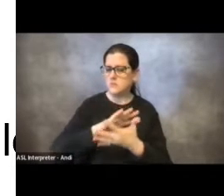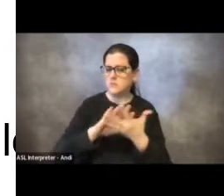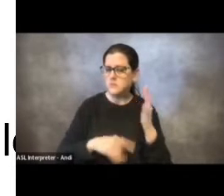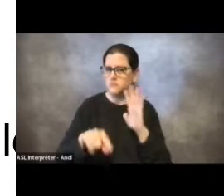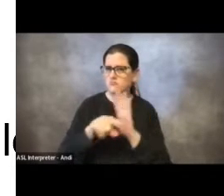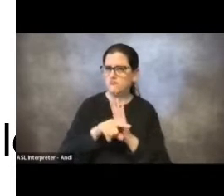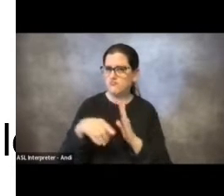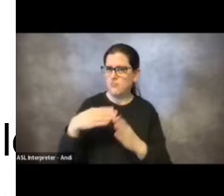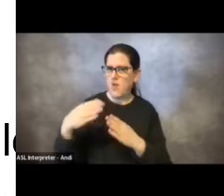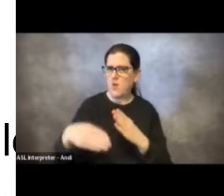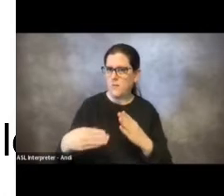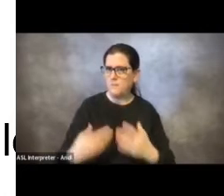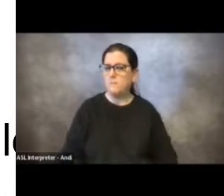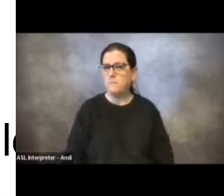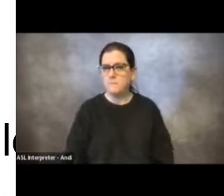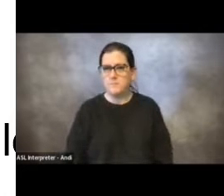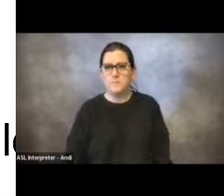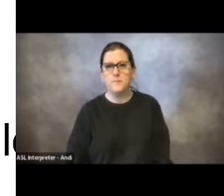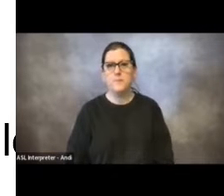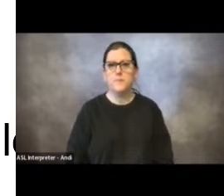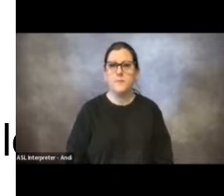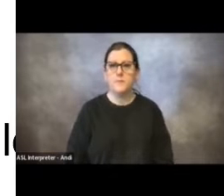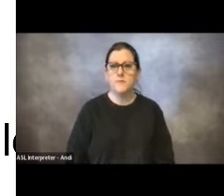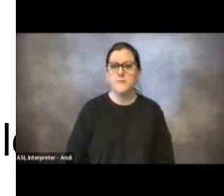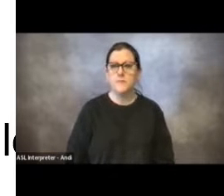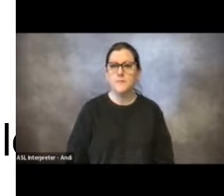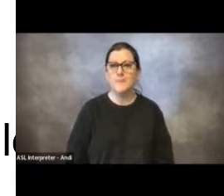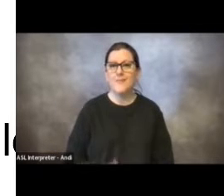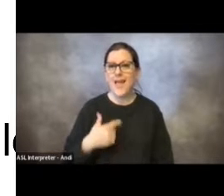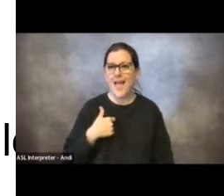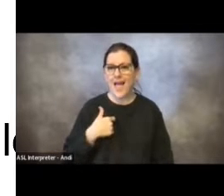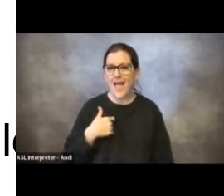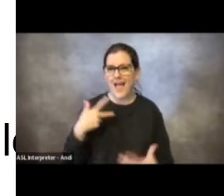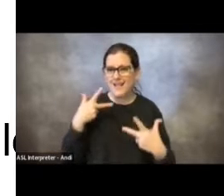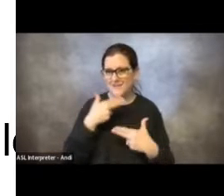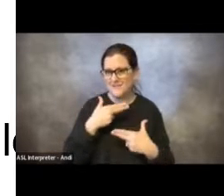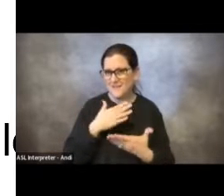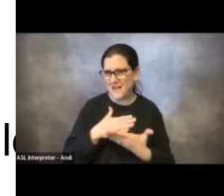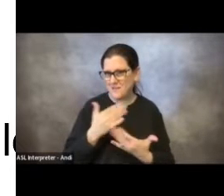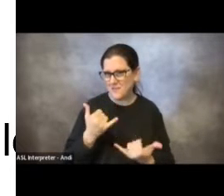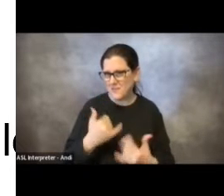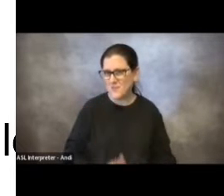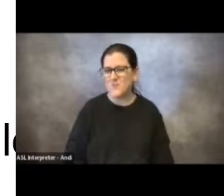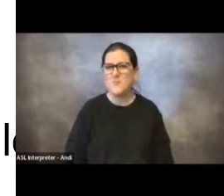that I mentioned previously. So I'll stop there. Thank you. Terry Camacho-Gonsalves: Thank